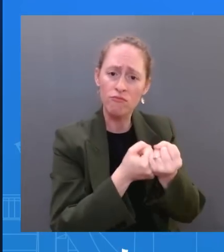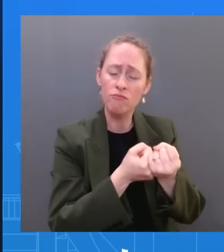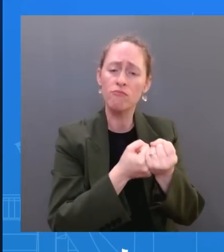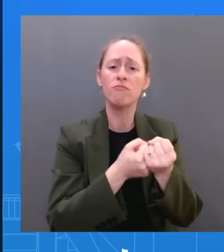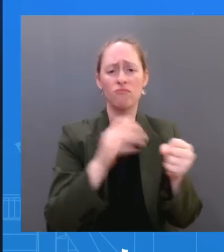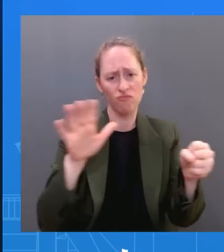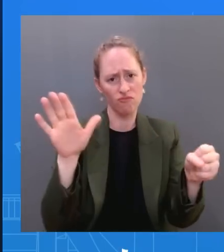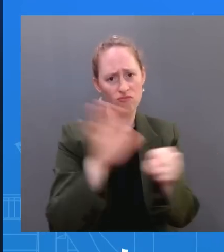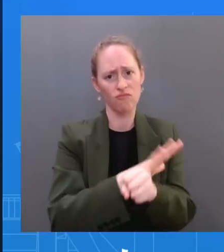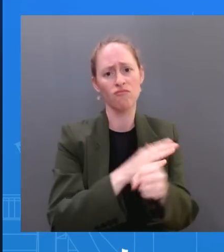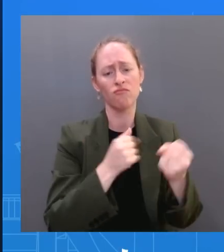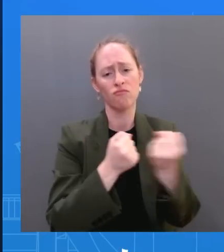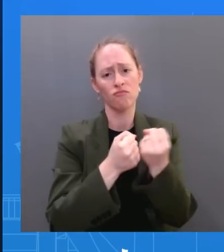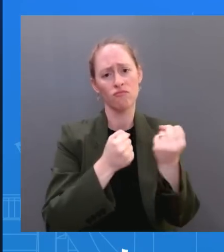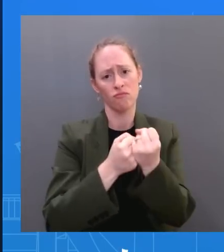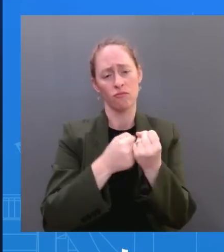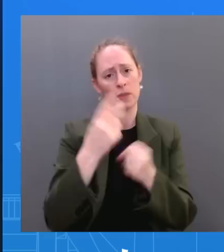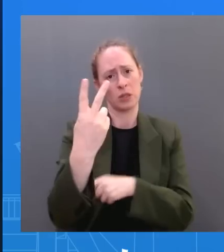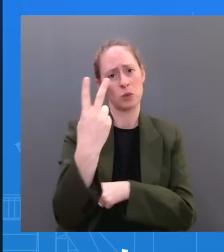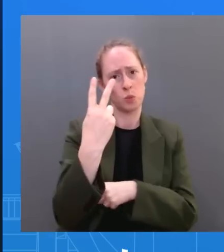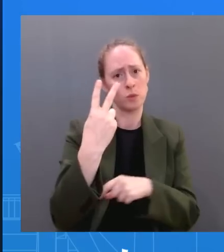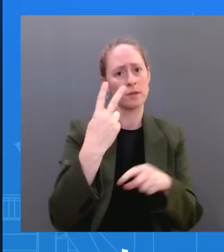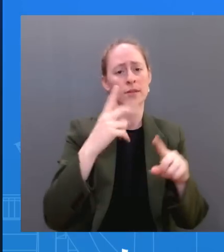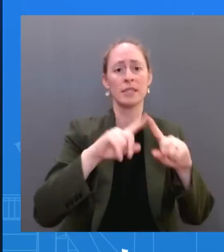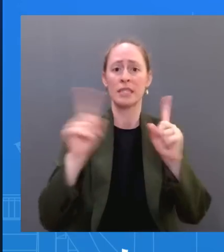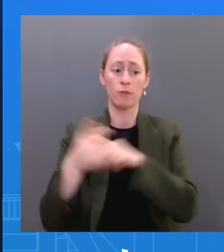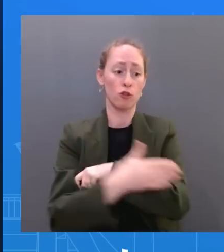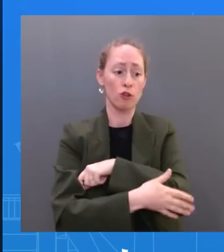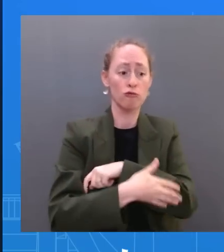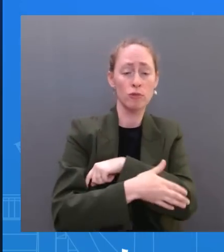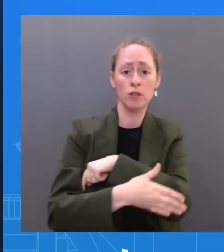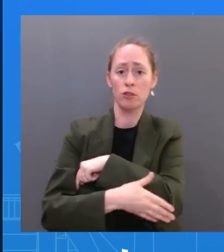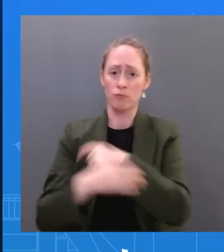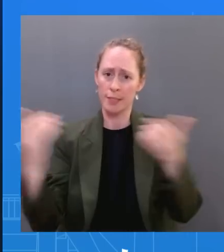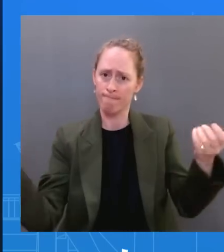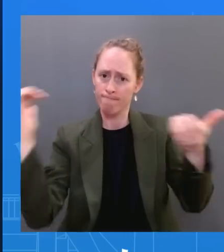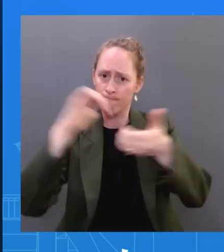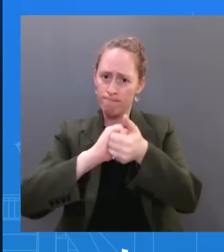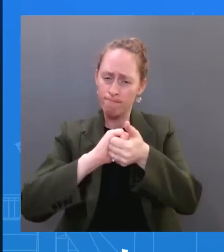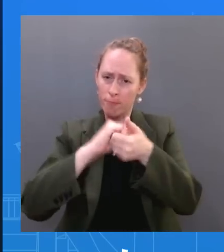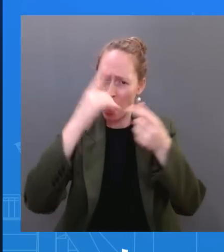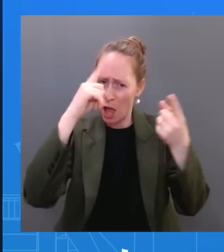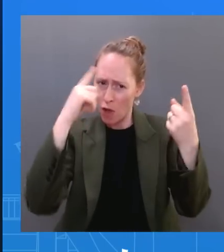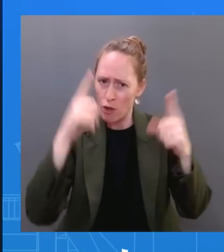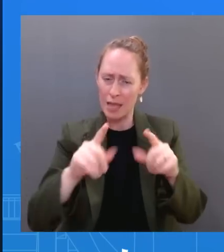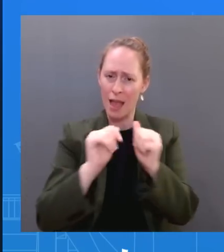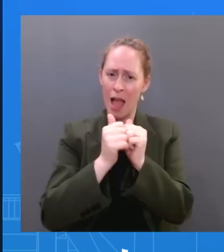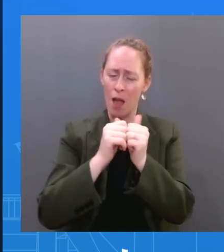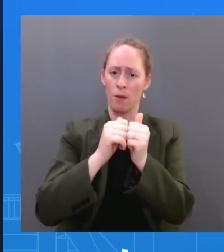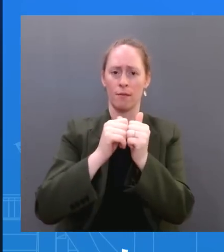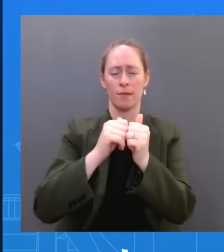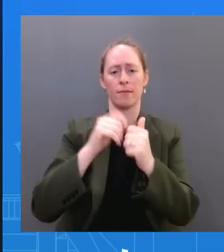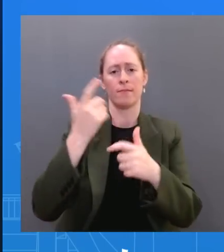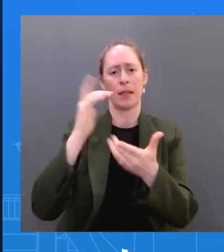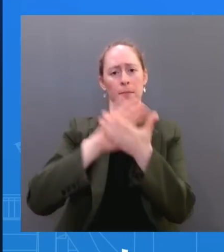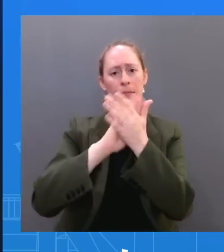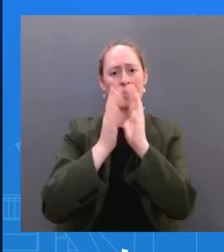And under President Biden's leadership, we helped end a war in Gaza, which easily could have lasted months, in just 11 days.